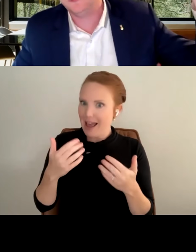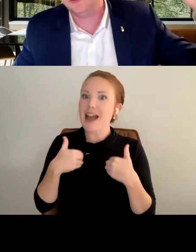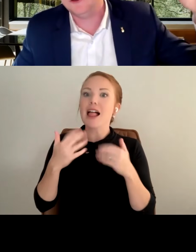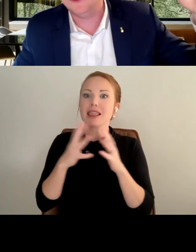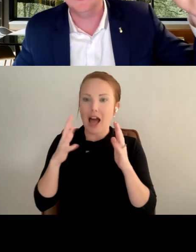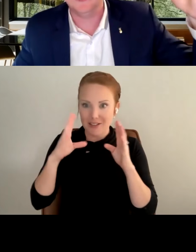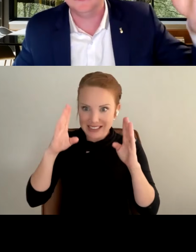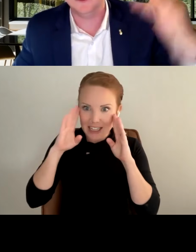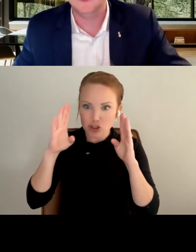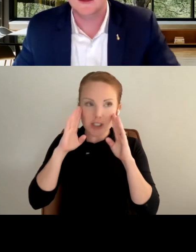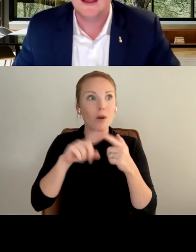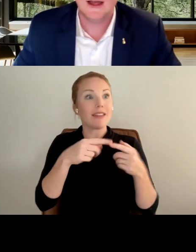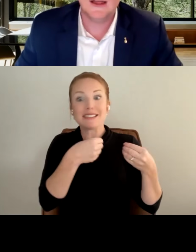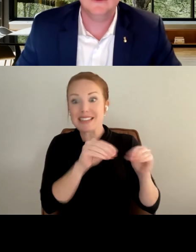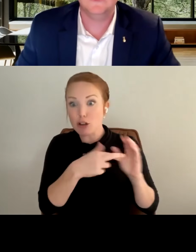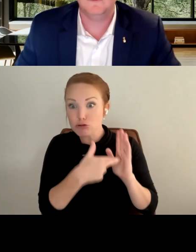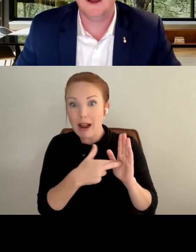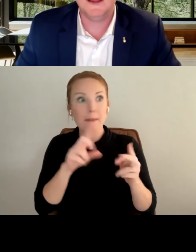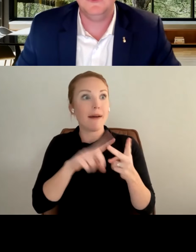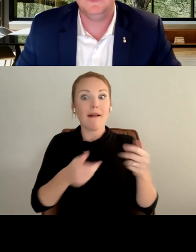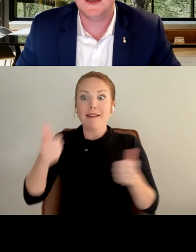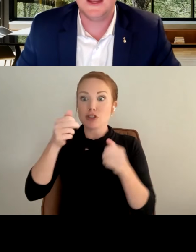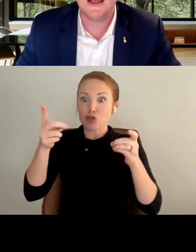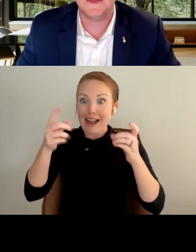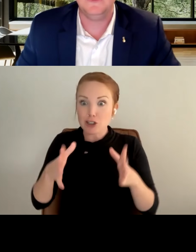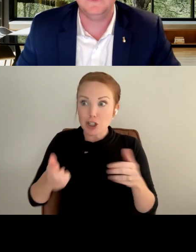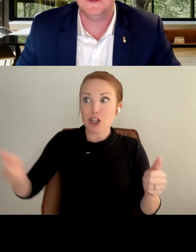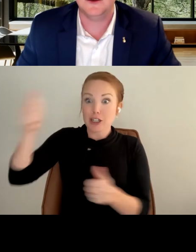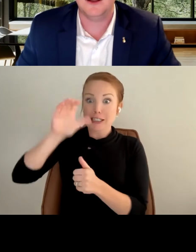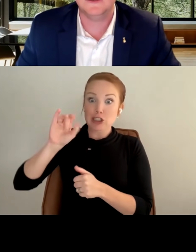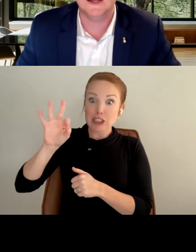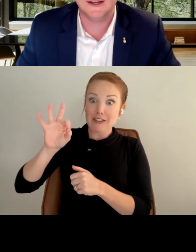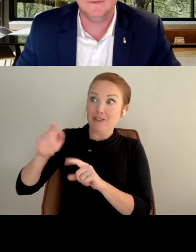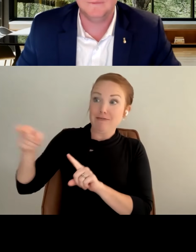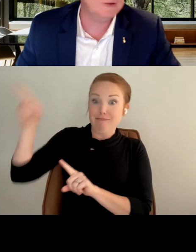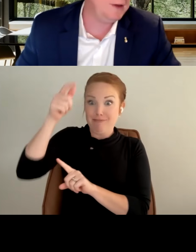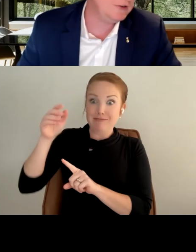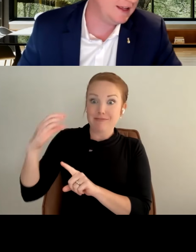to a chief sales officer, very interested in getting this deal across the line, especially